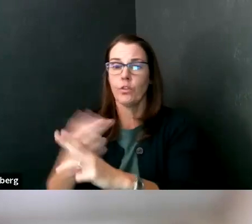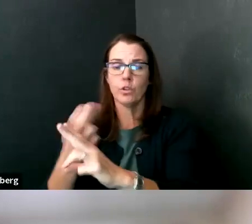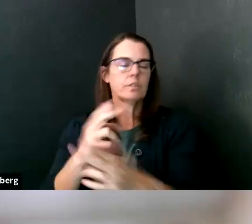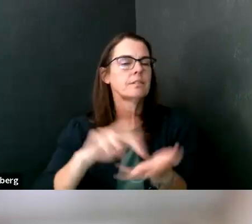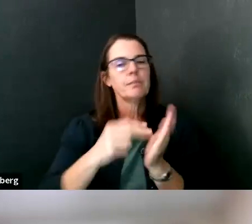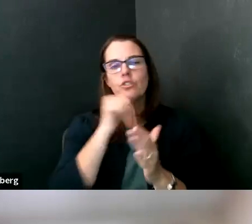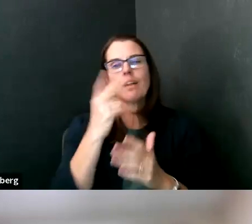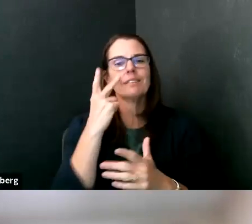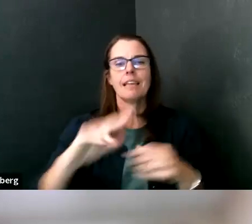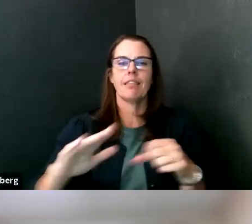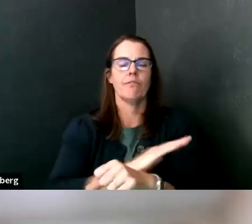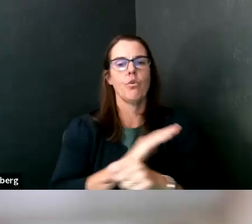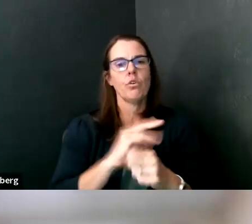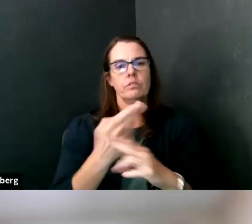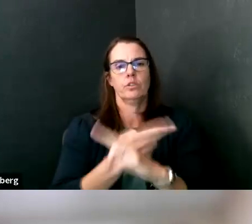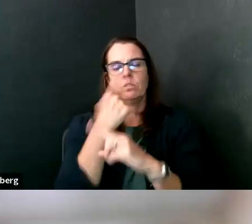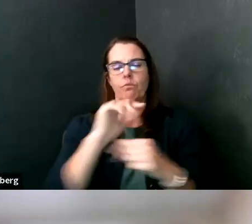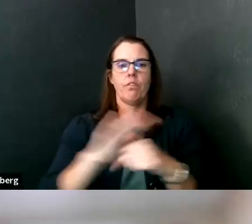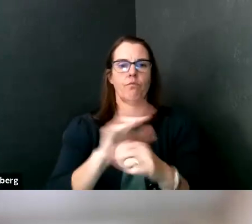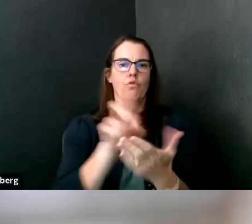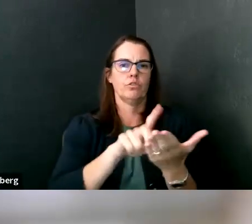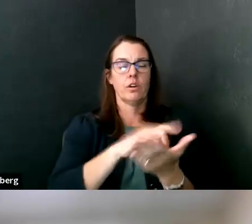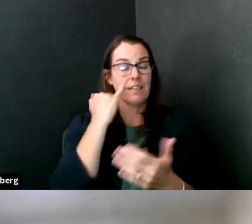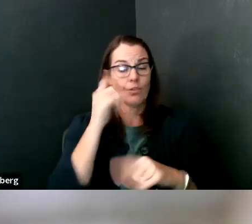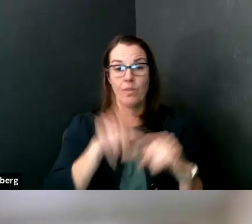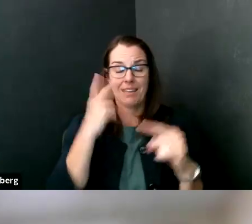the whole drug. And if you can't see the whole drug, it's hard to say what it's actually worth.